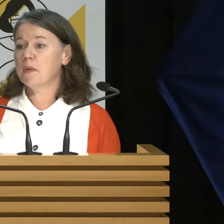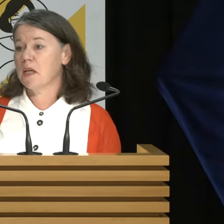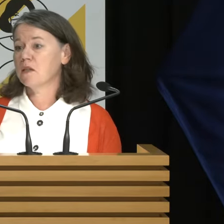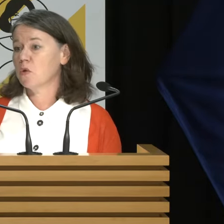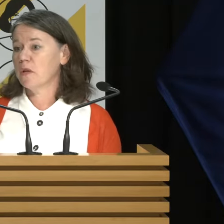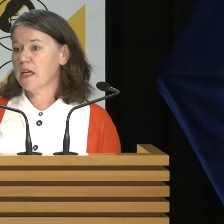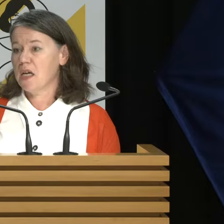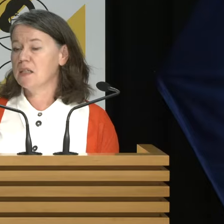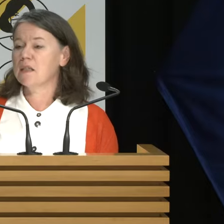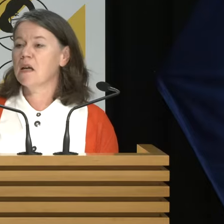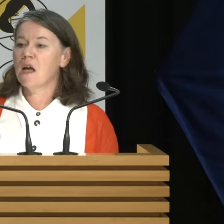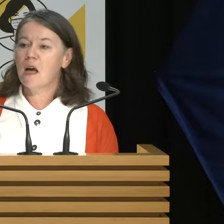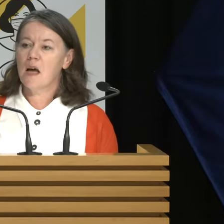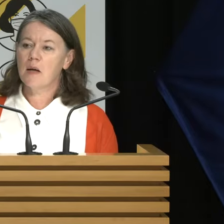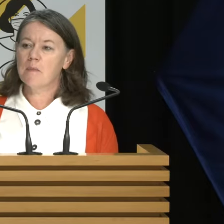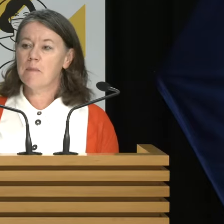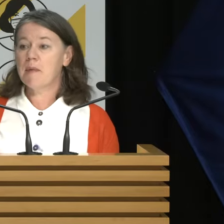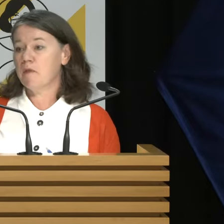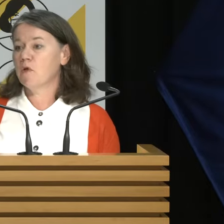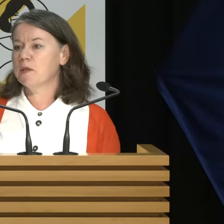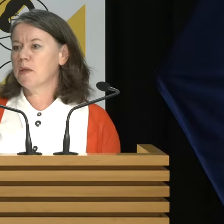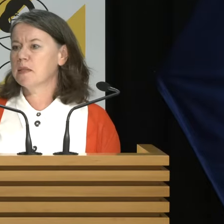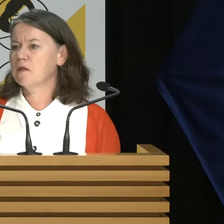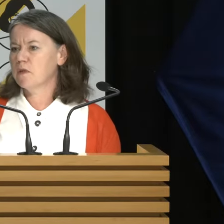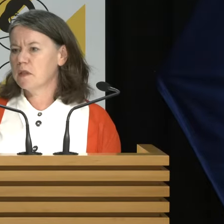challenging to get hold of that person. There will be further testing,